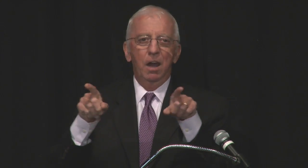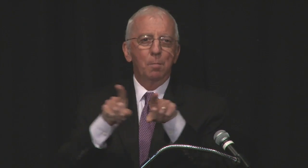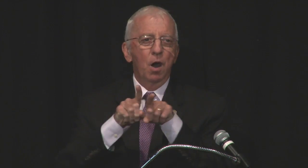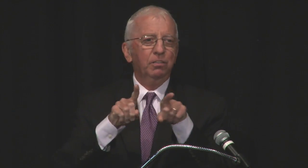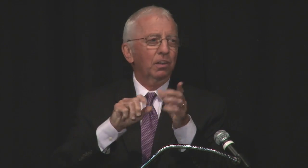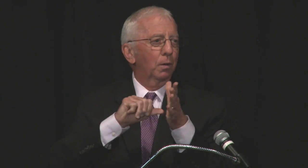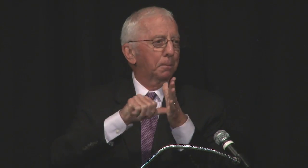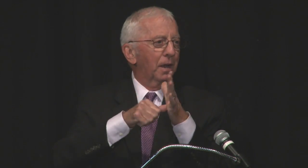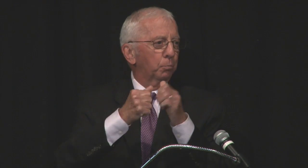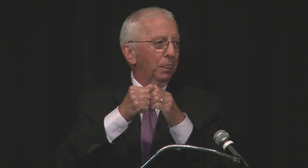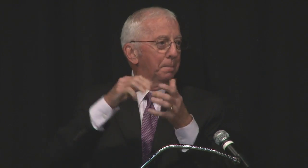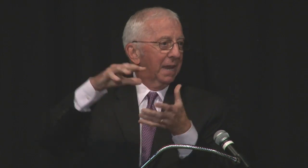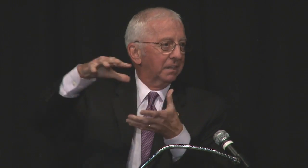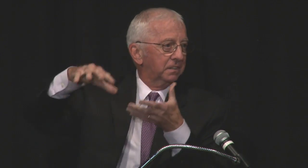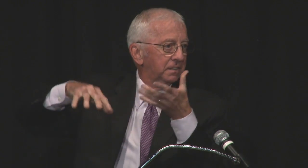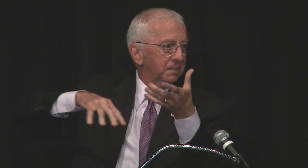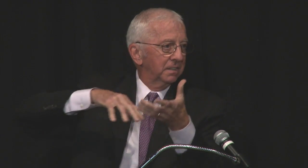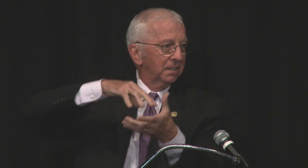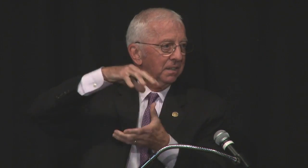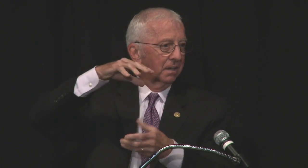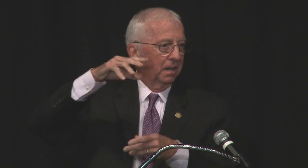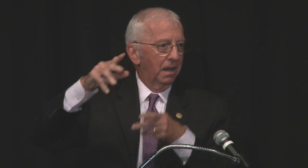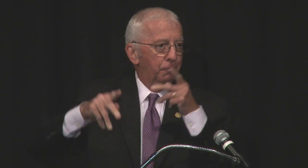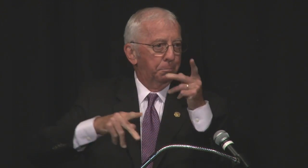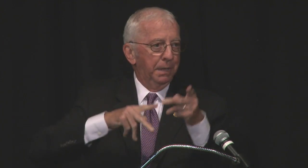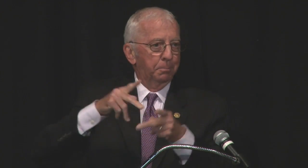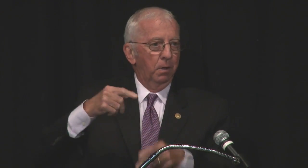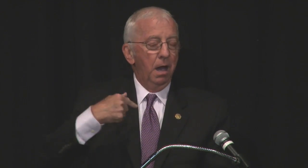And I'm also impressed with the mix of people.